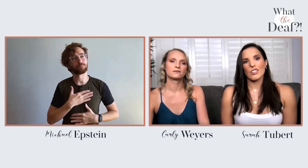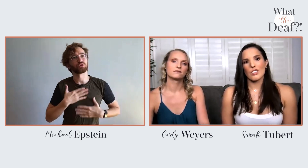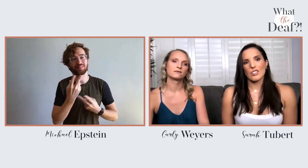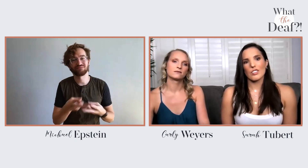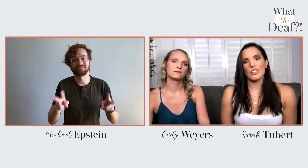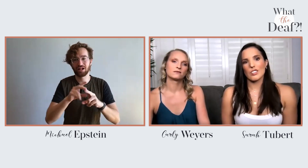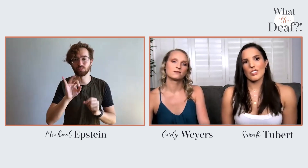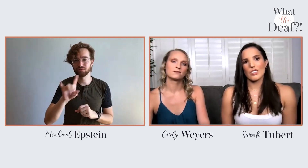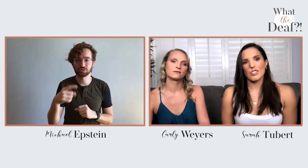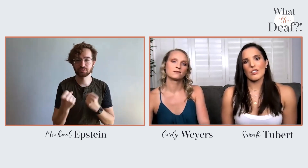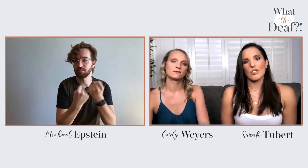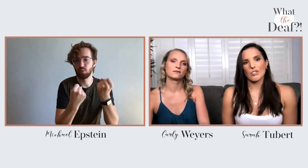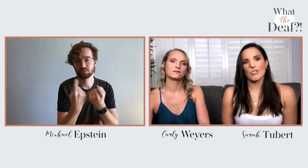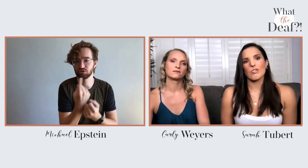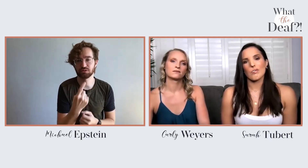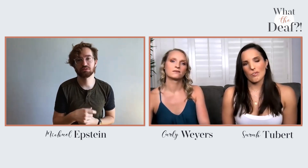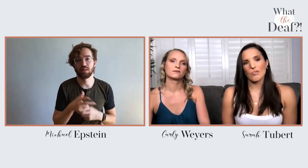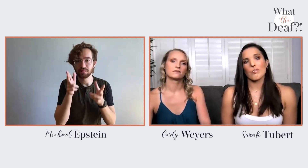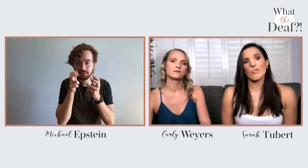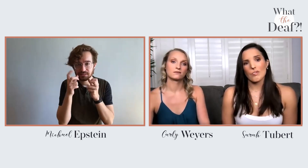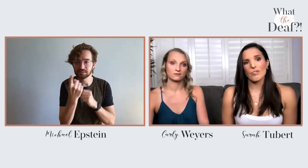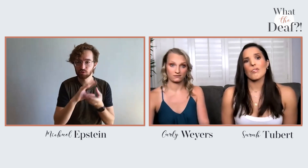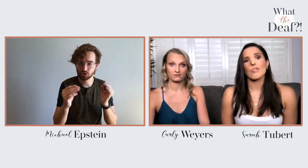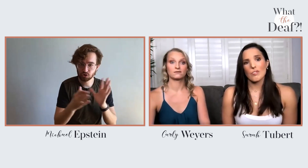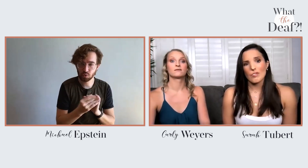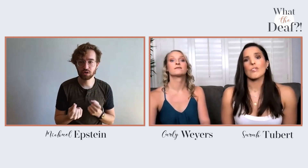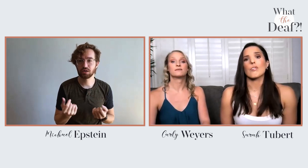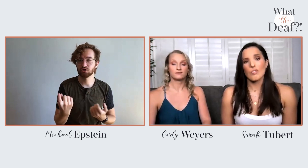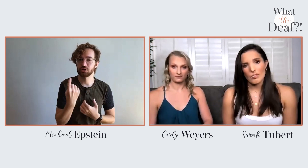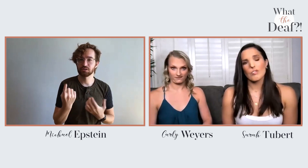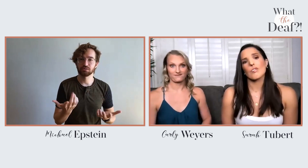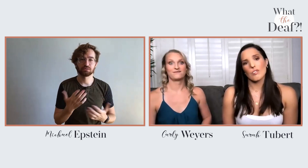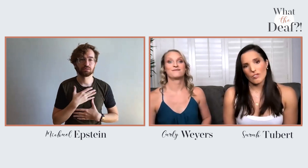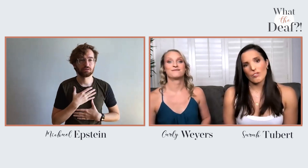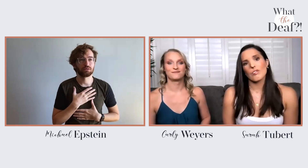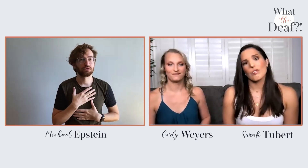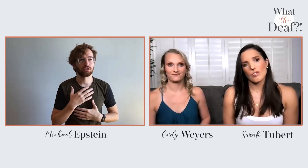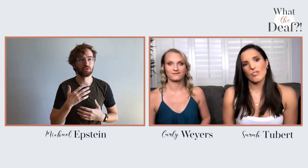and the more I appreciate the value of not only supporting others, but listening to their stories,